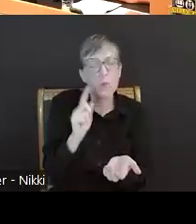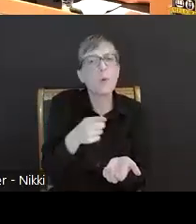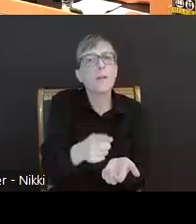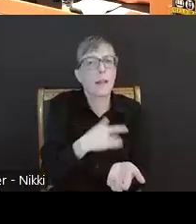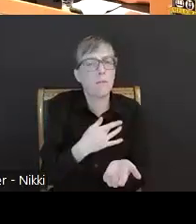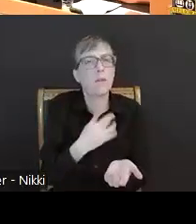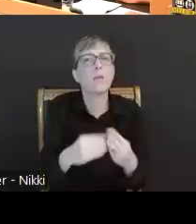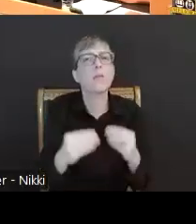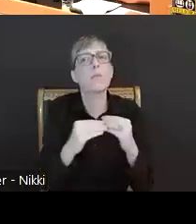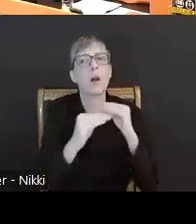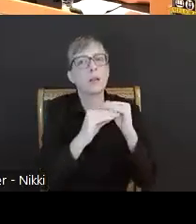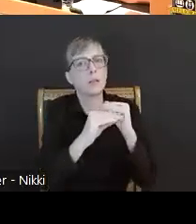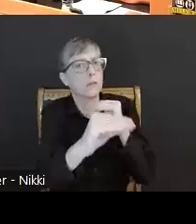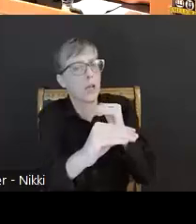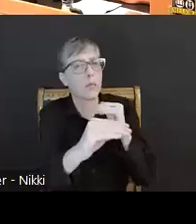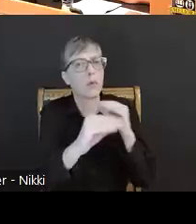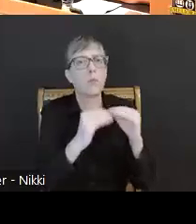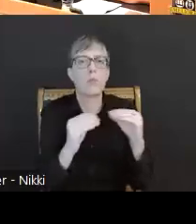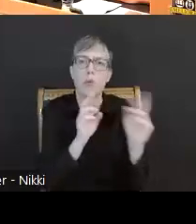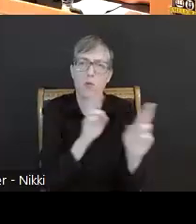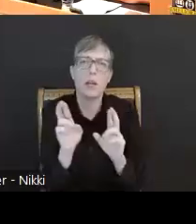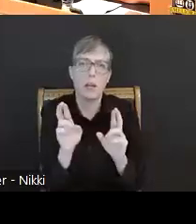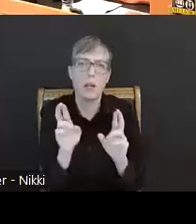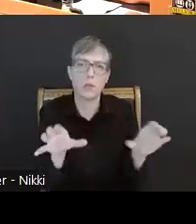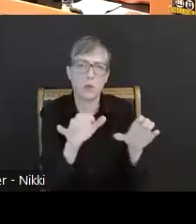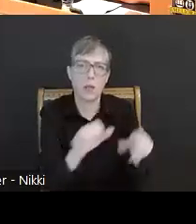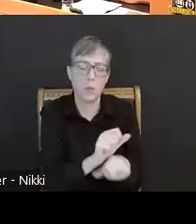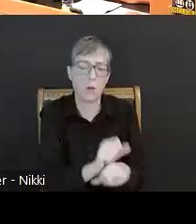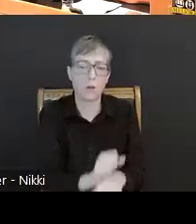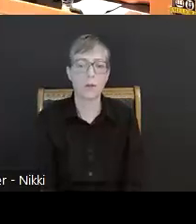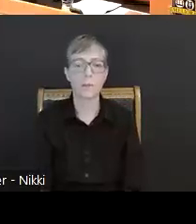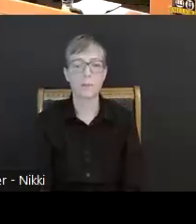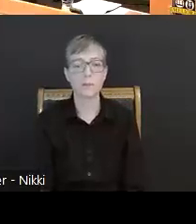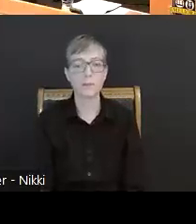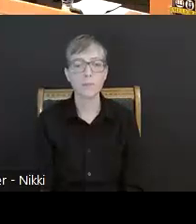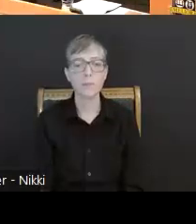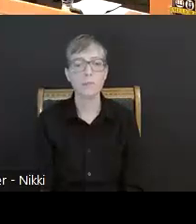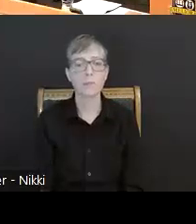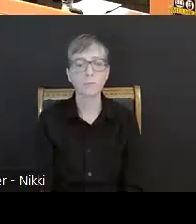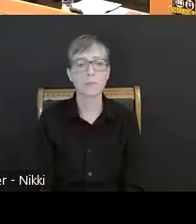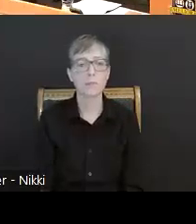to engage in that level of trauma work um and then in the case example that I will outline as well